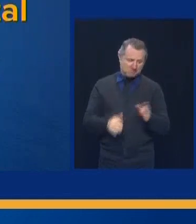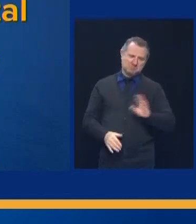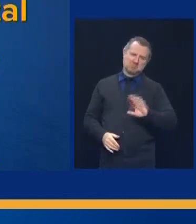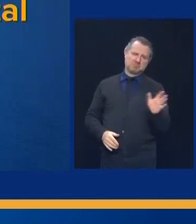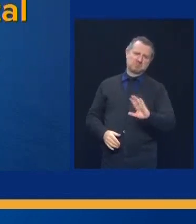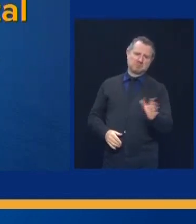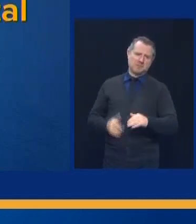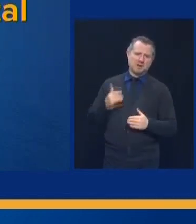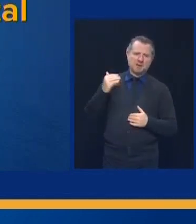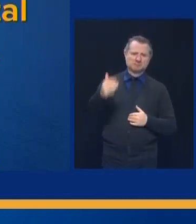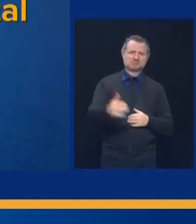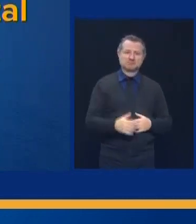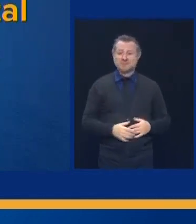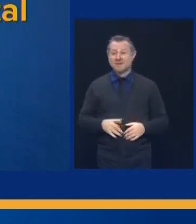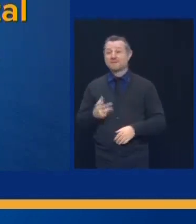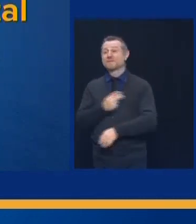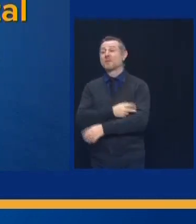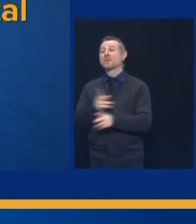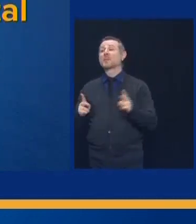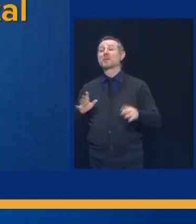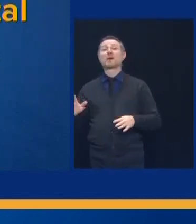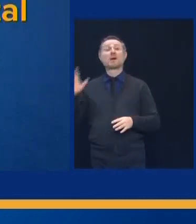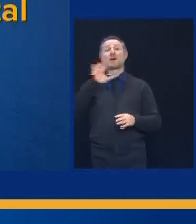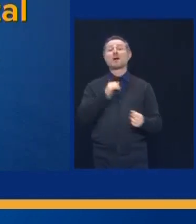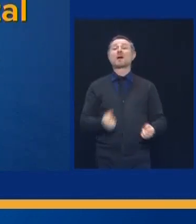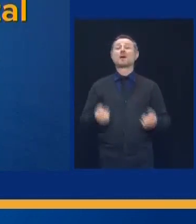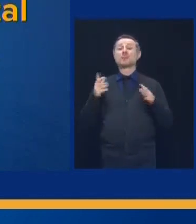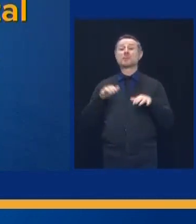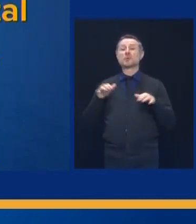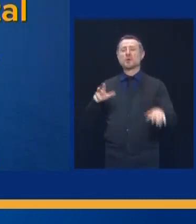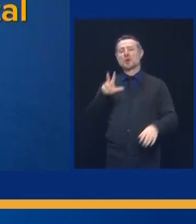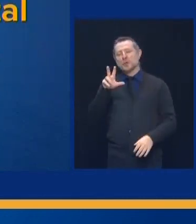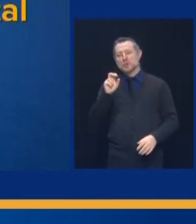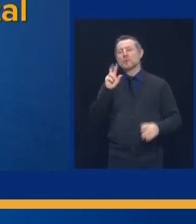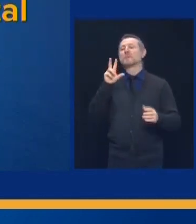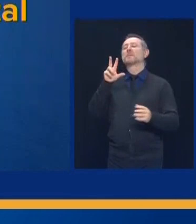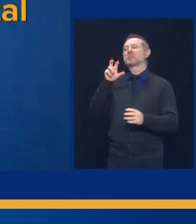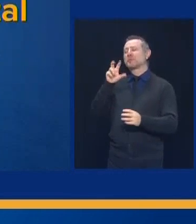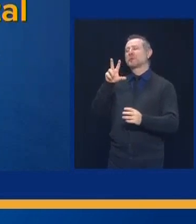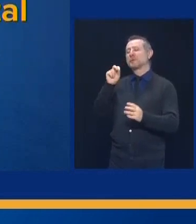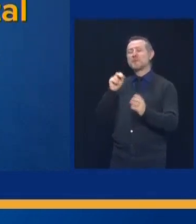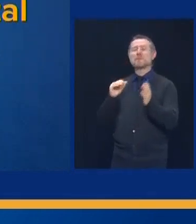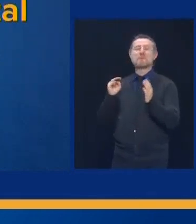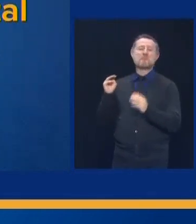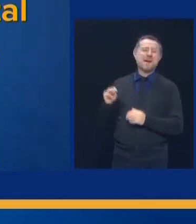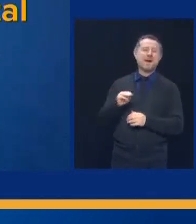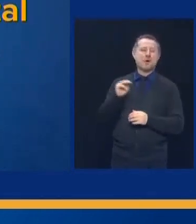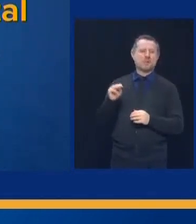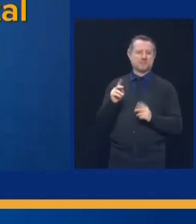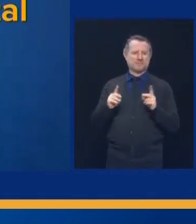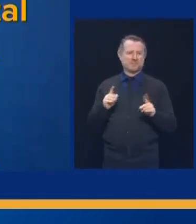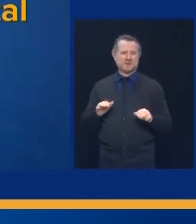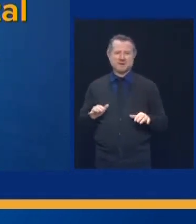THIS COULD W BE ONE YEAR, EASILY ONE YEAR. YOU'RE TALKING ABOUT VACCINATING